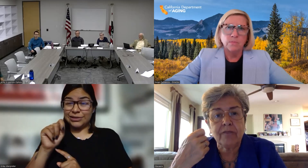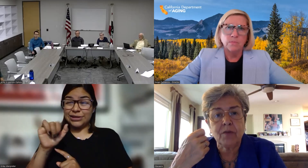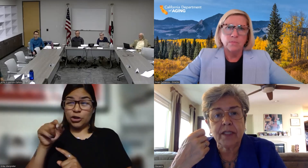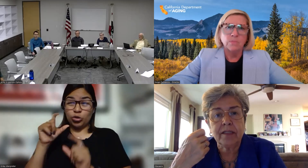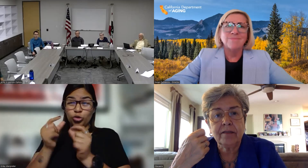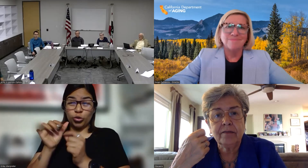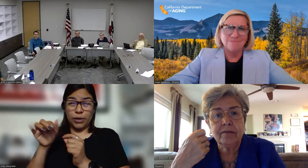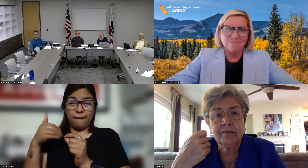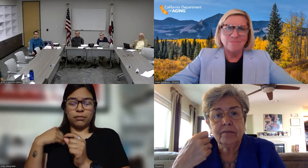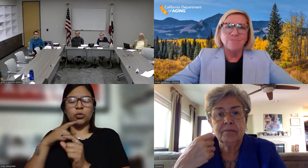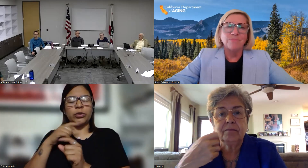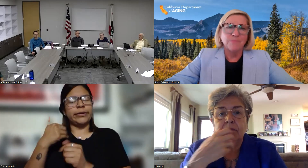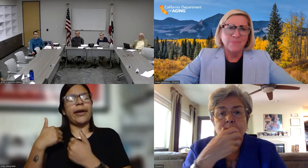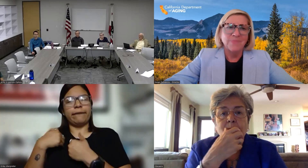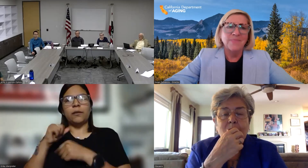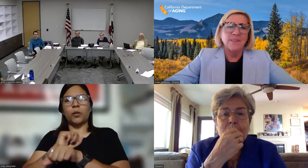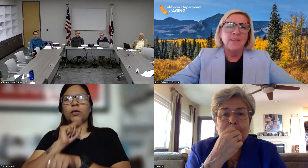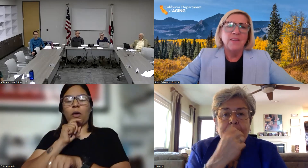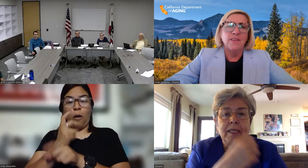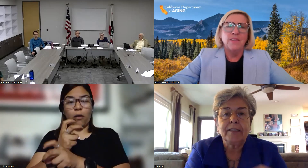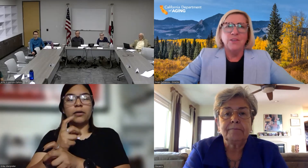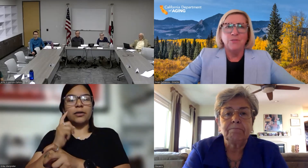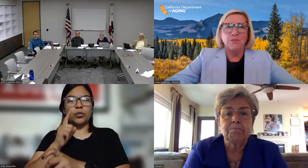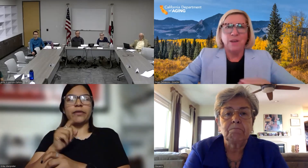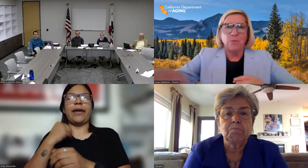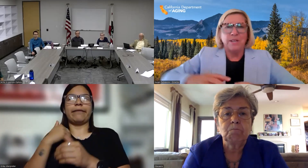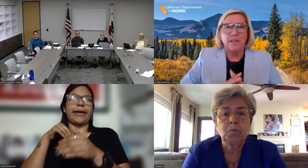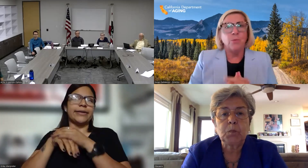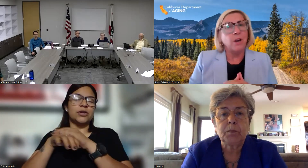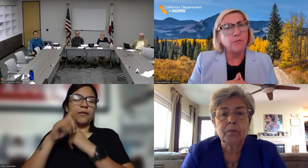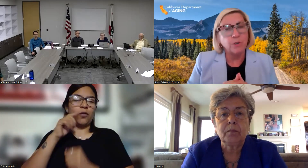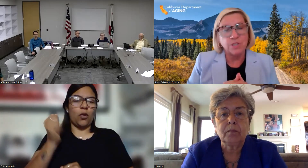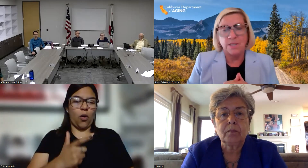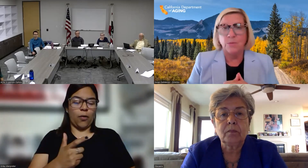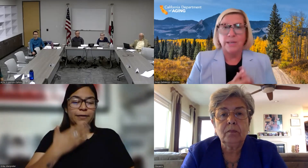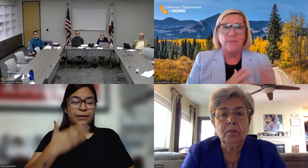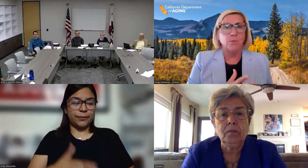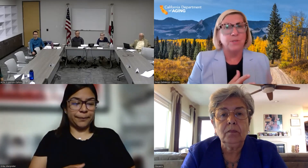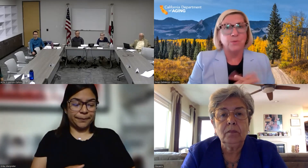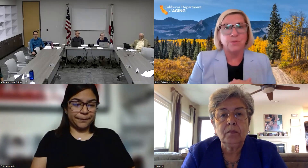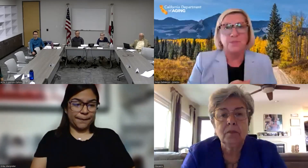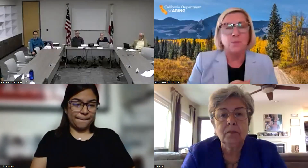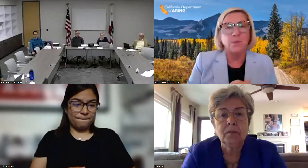everyone thank you for that Rita and we are fortunate that we have the resources that we